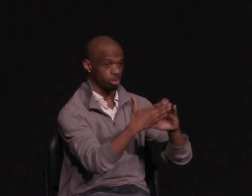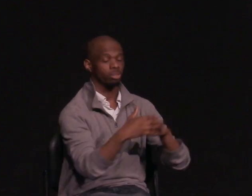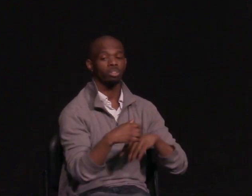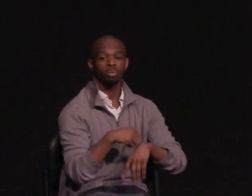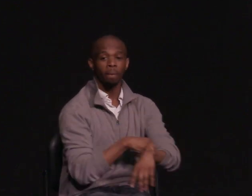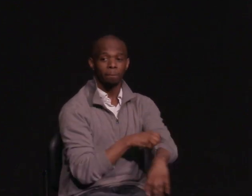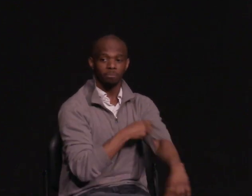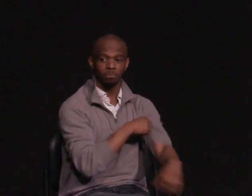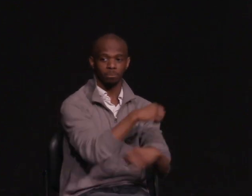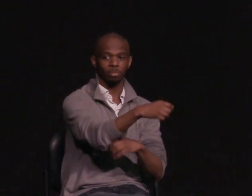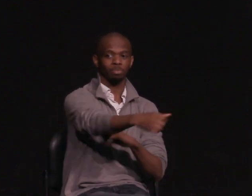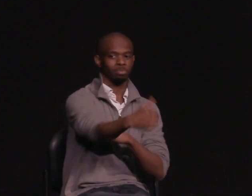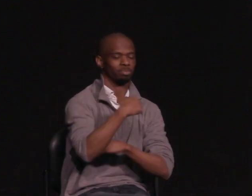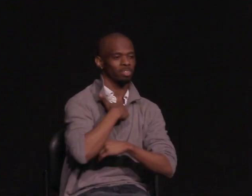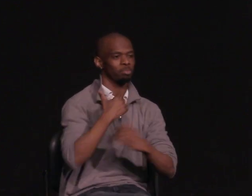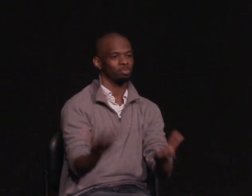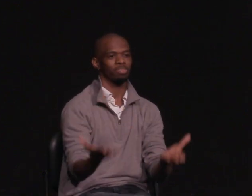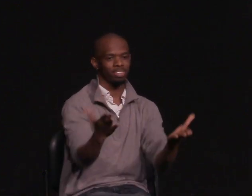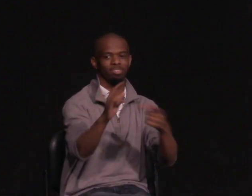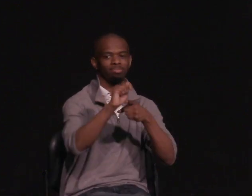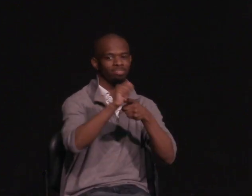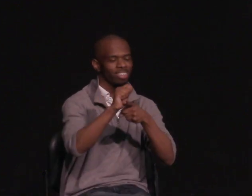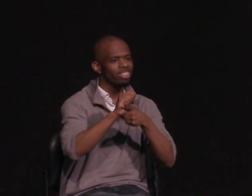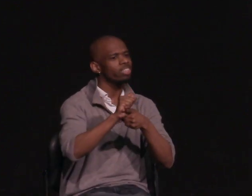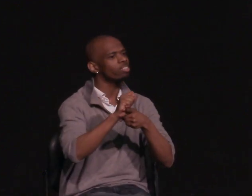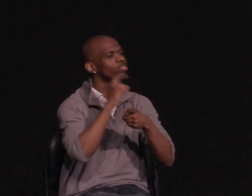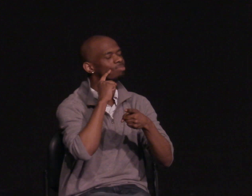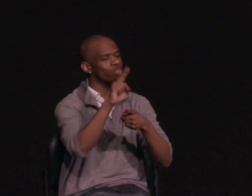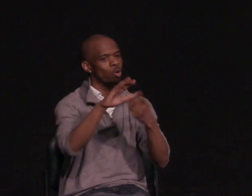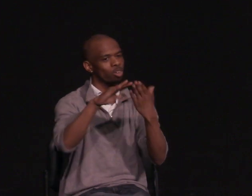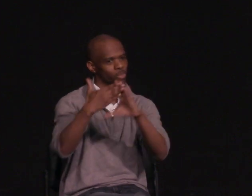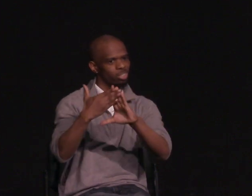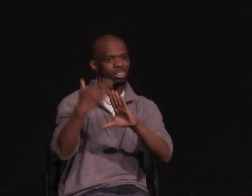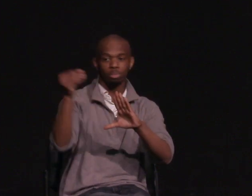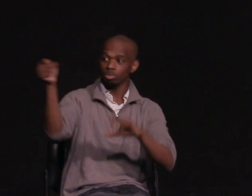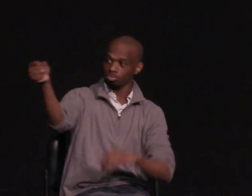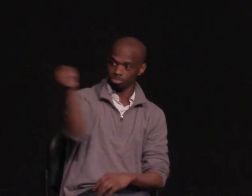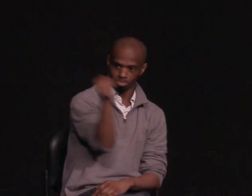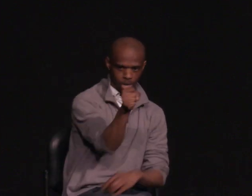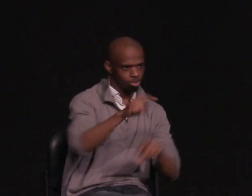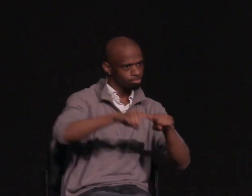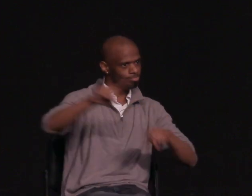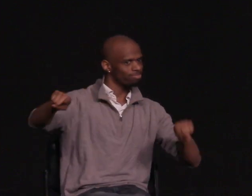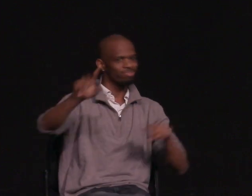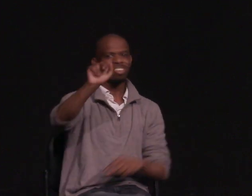and community organizing, we brought in artists from our community to work with our young people to help them create